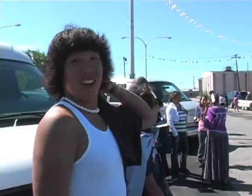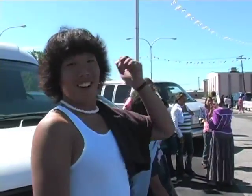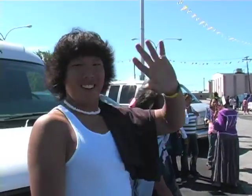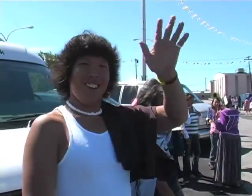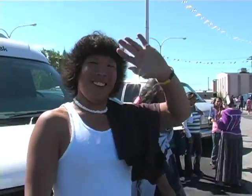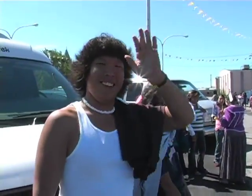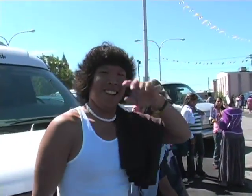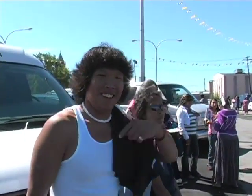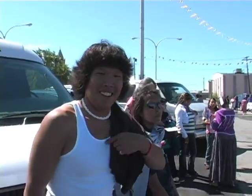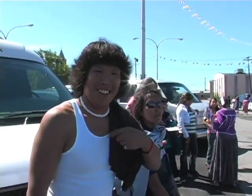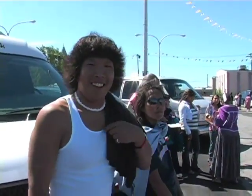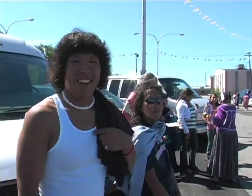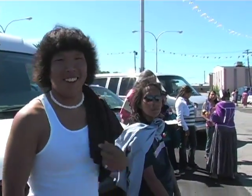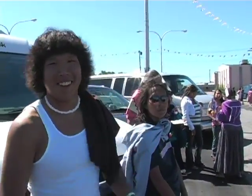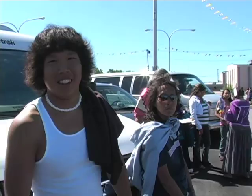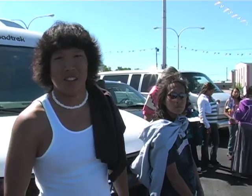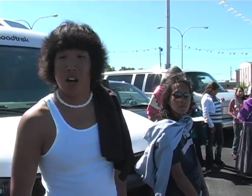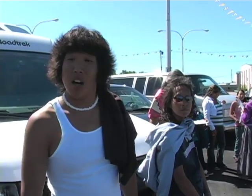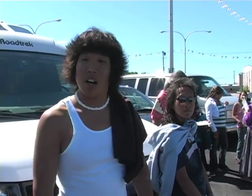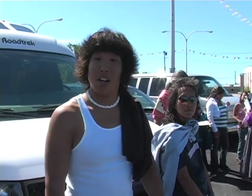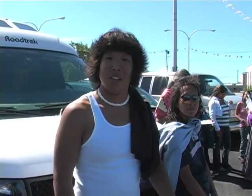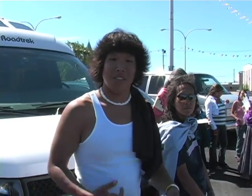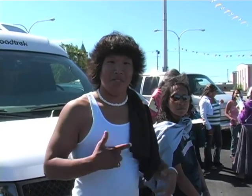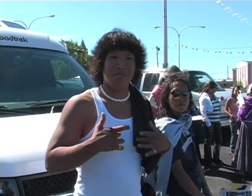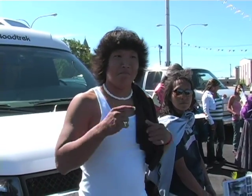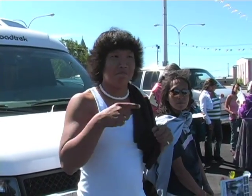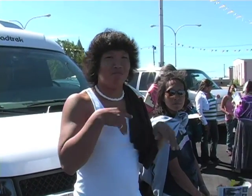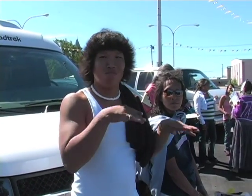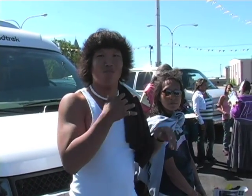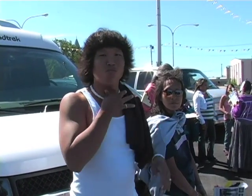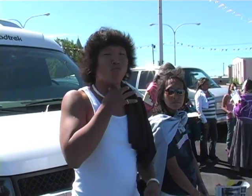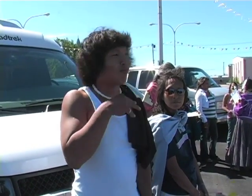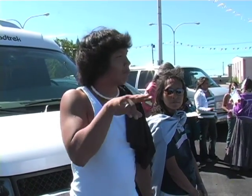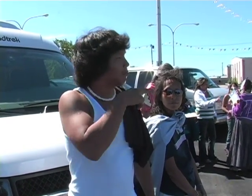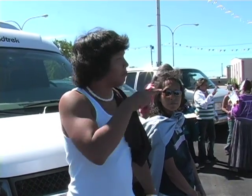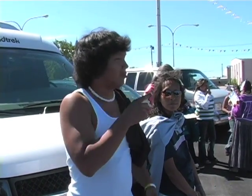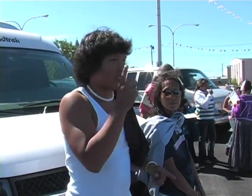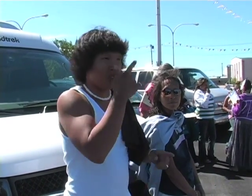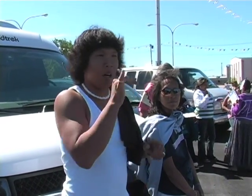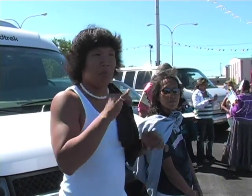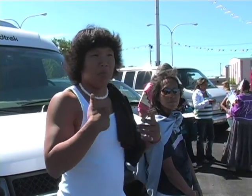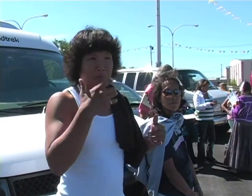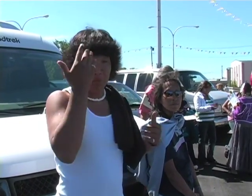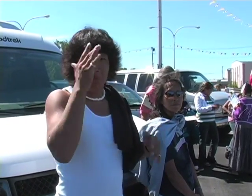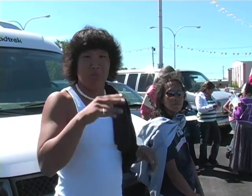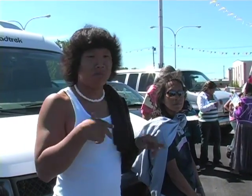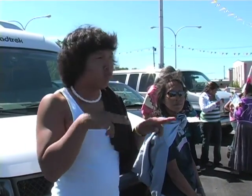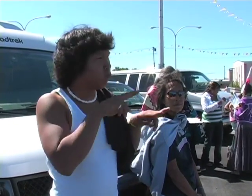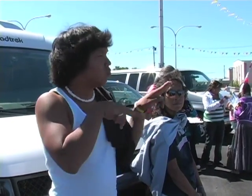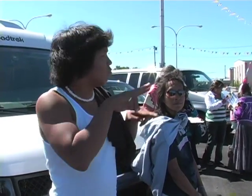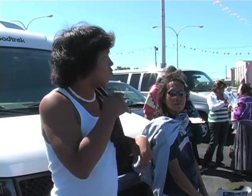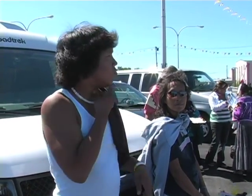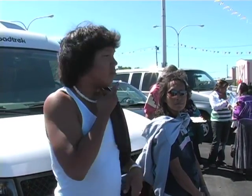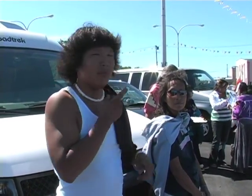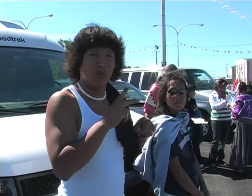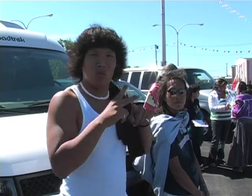Hi hi! Yeah? I am curious about parade and not sure what does look like this.